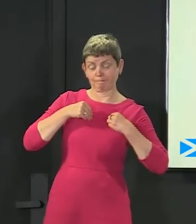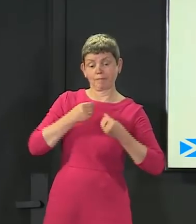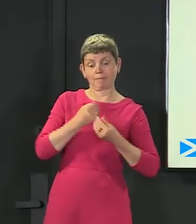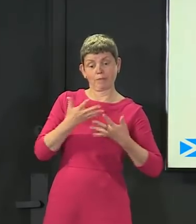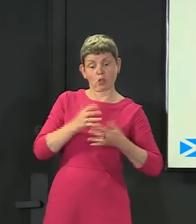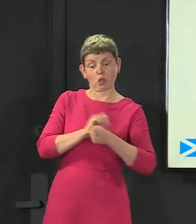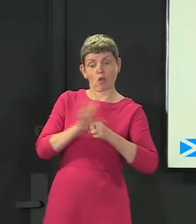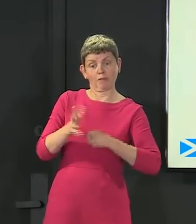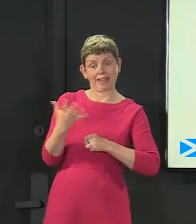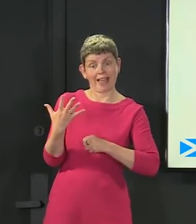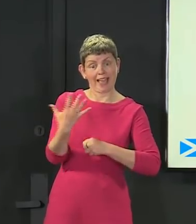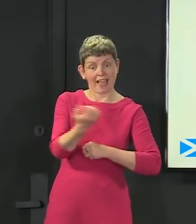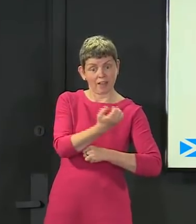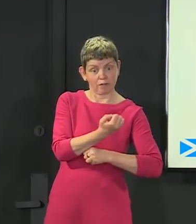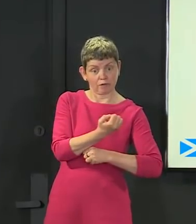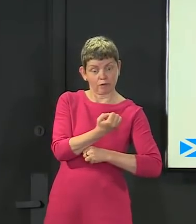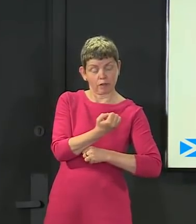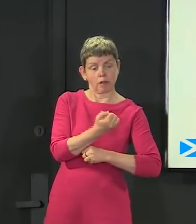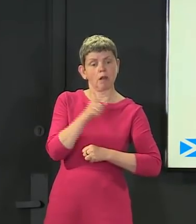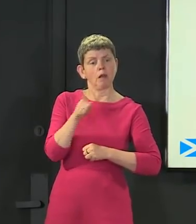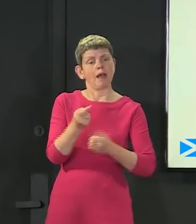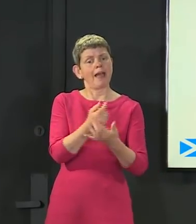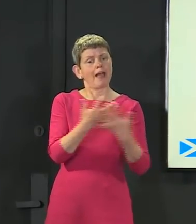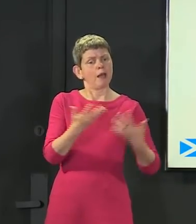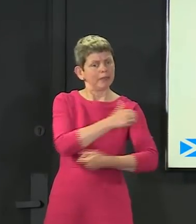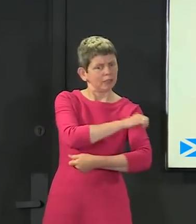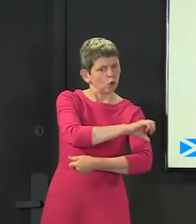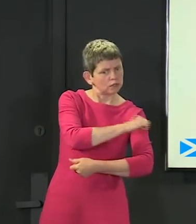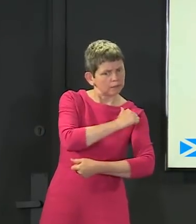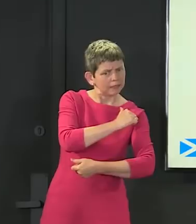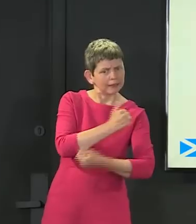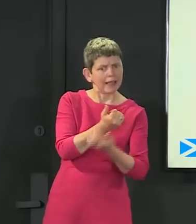is about the number of infections that we get at its most basic level just now what we're seeing